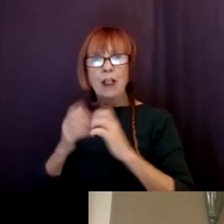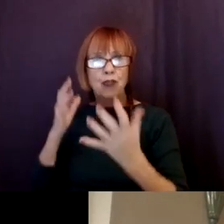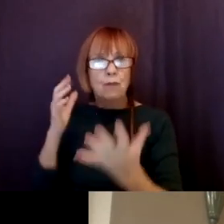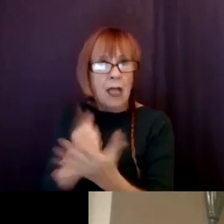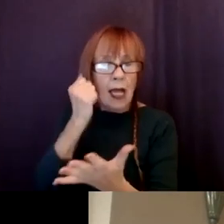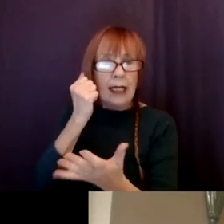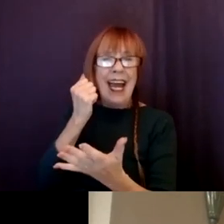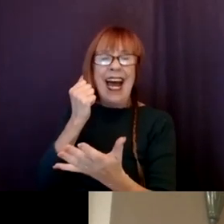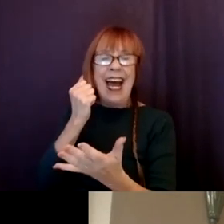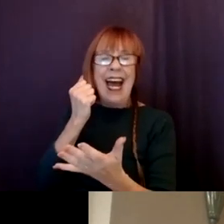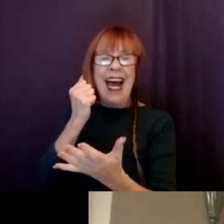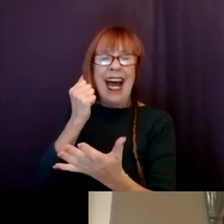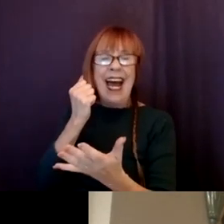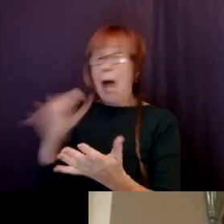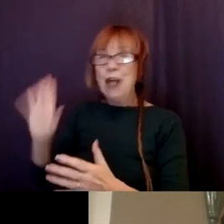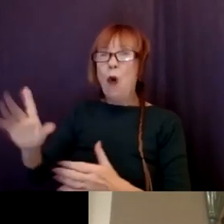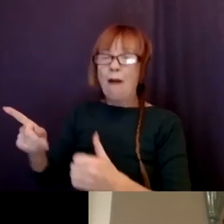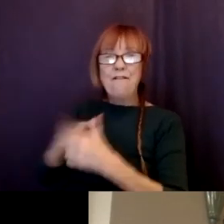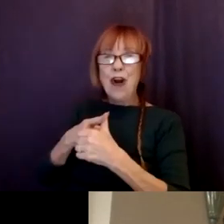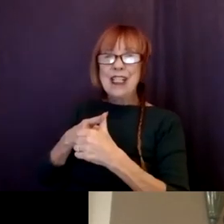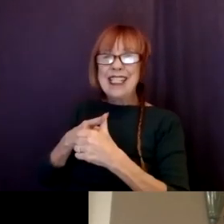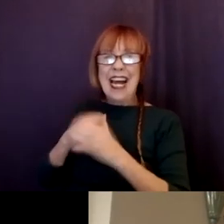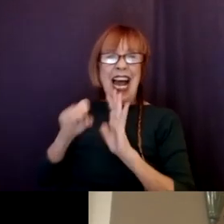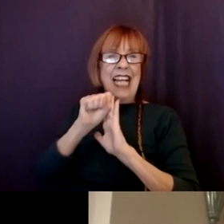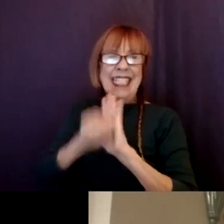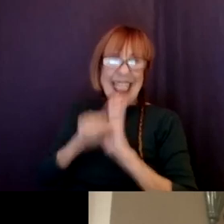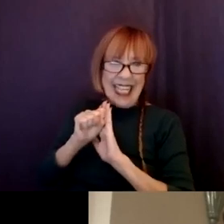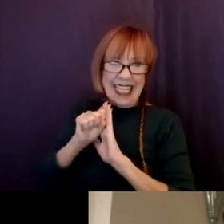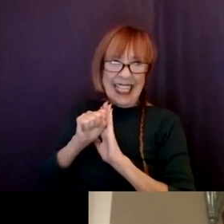your first scene, I've gotta, if we can show it, I'm gonna show it here.